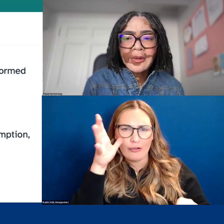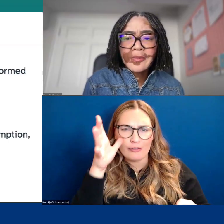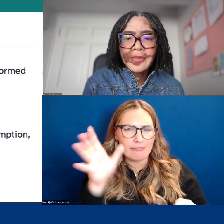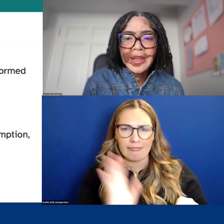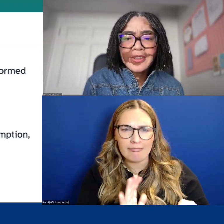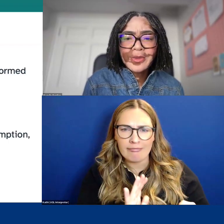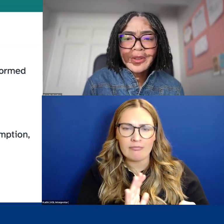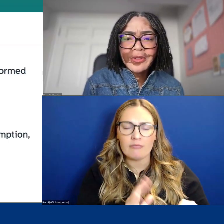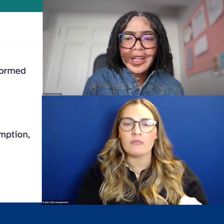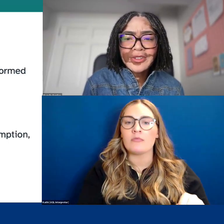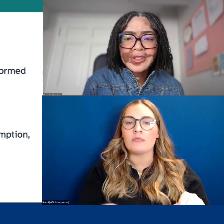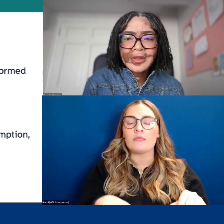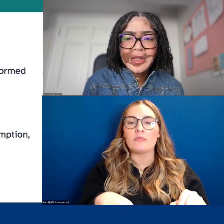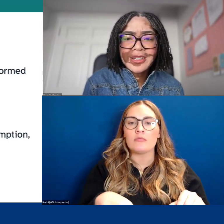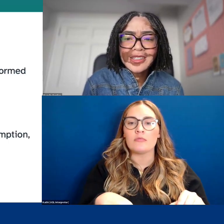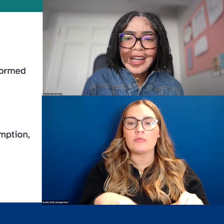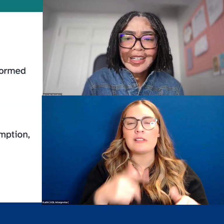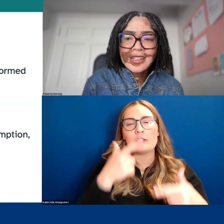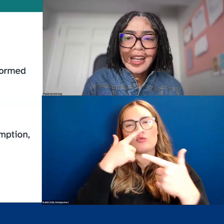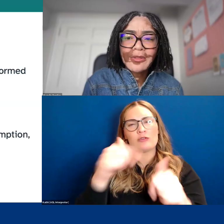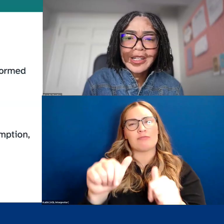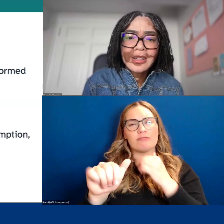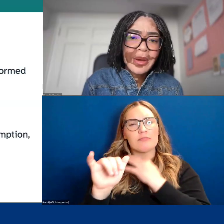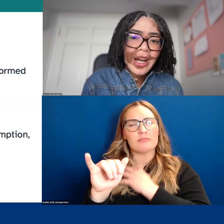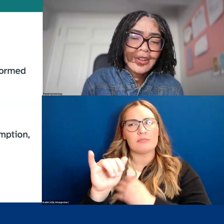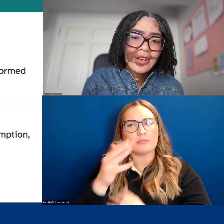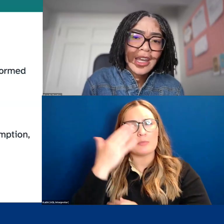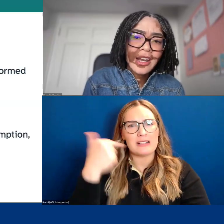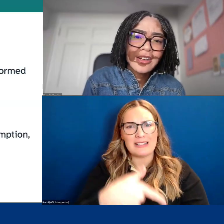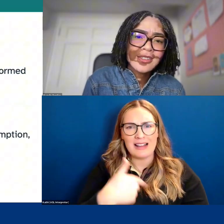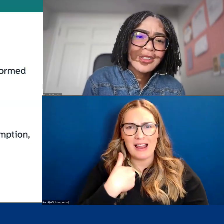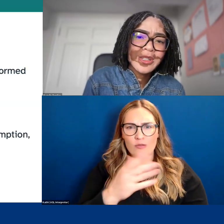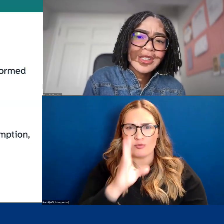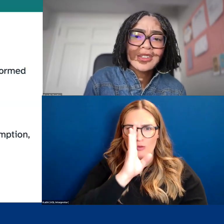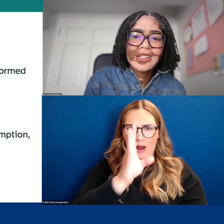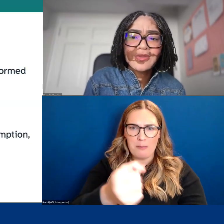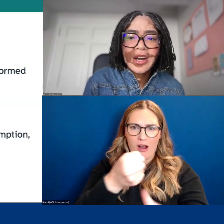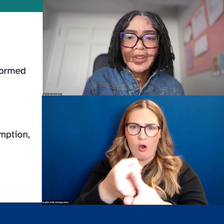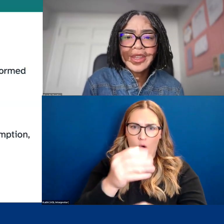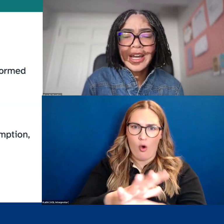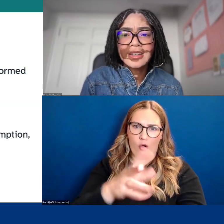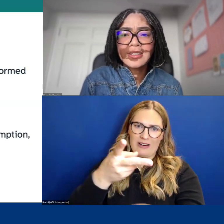And it's really, really interesting because this has a direct impact on care. So research has found that